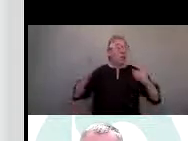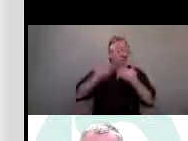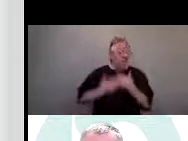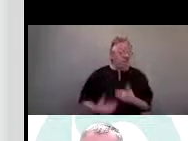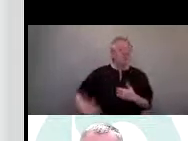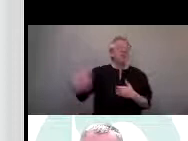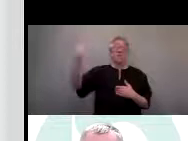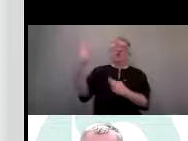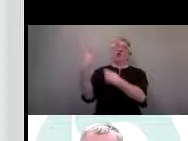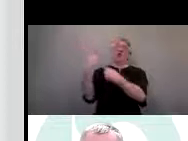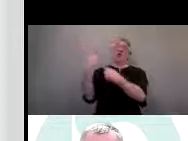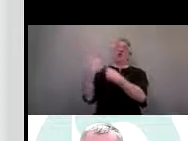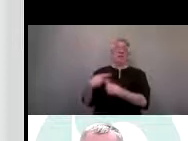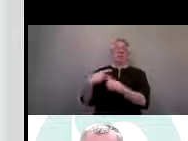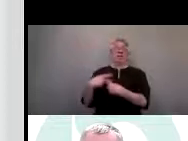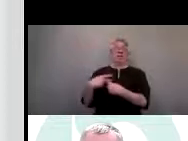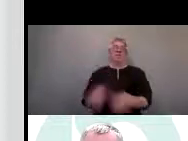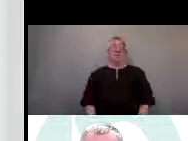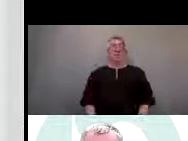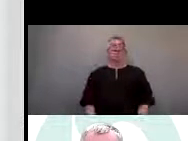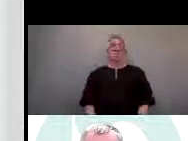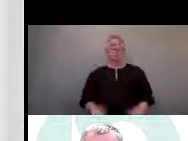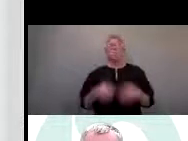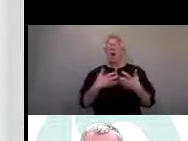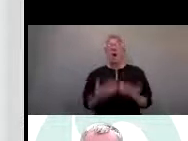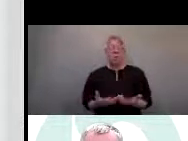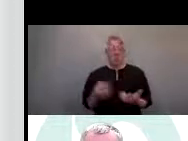implant and lifelong aftercare, by raising